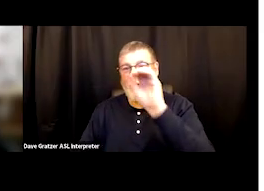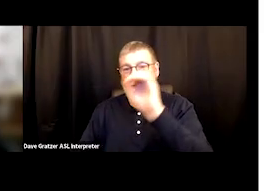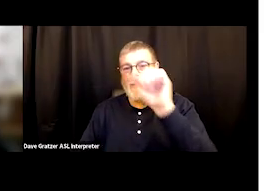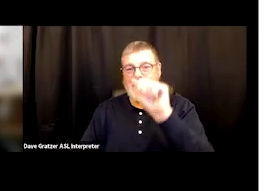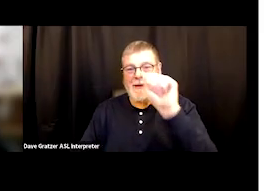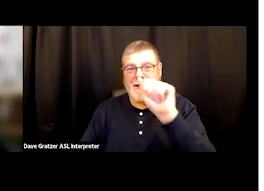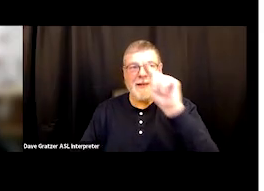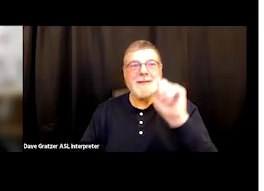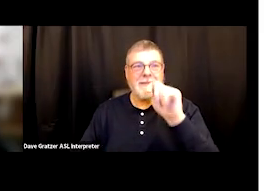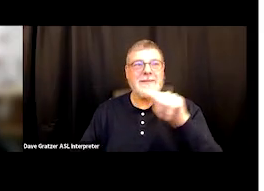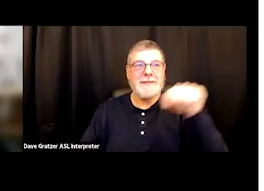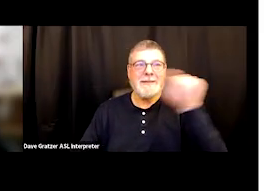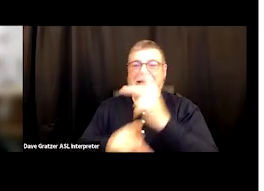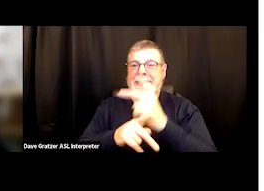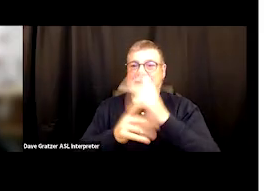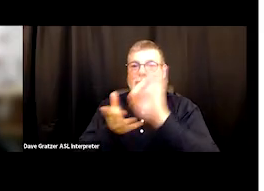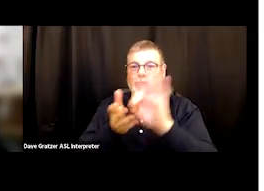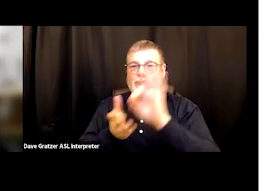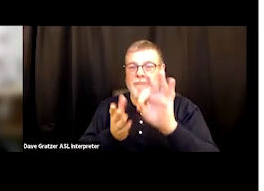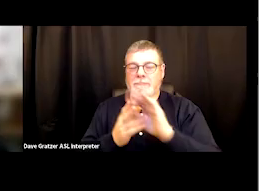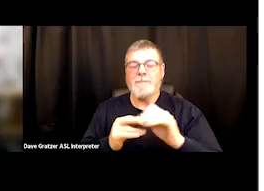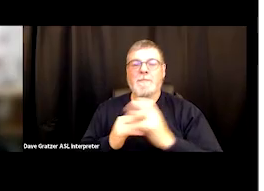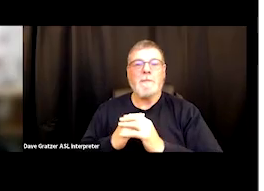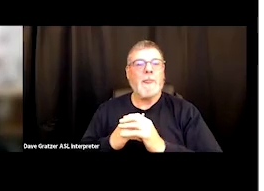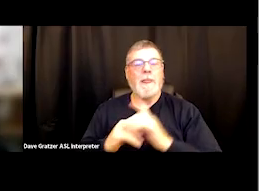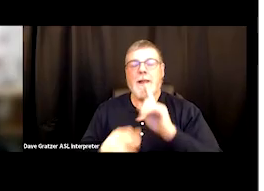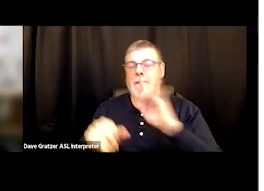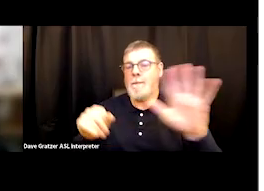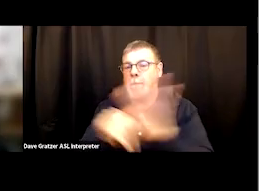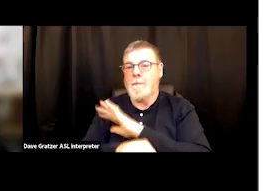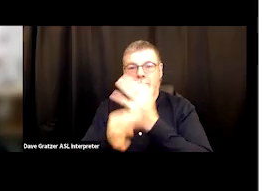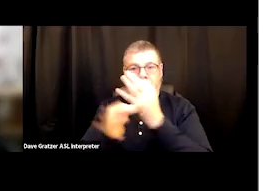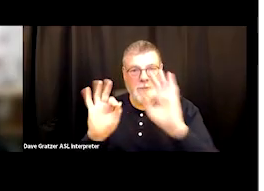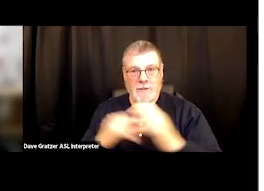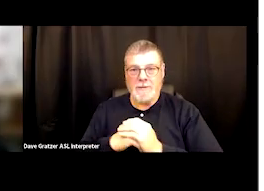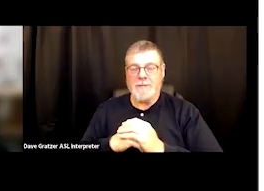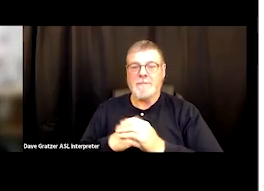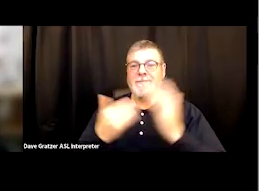to keep track of their outcomes. It's totally free, it's easy to use.